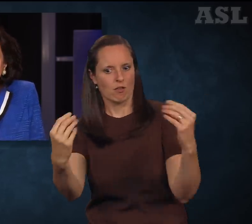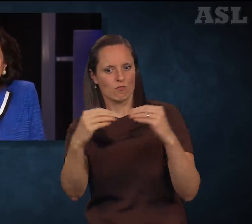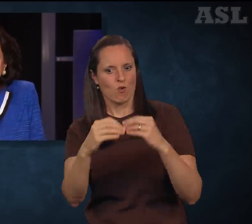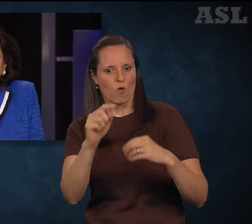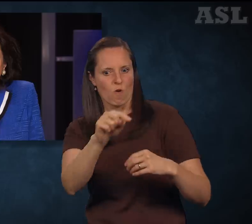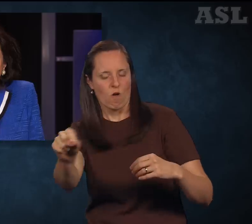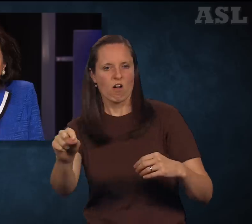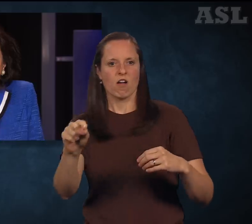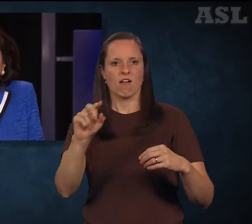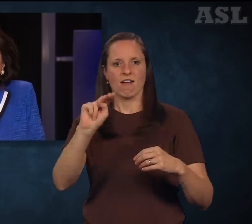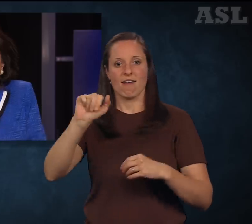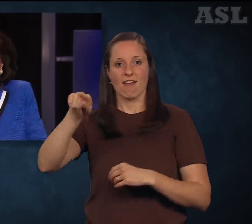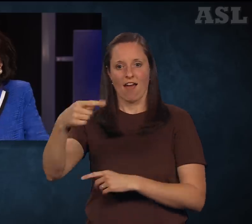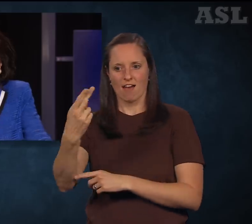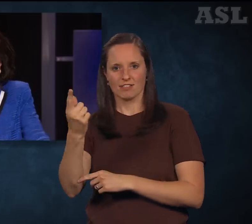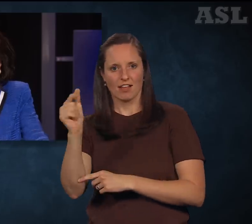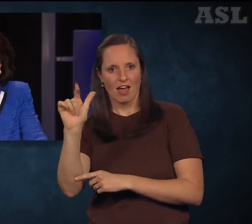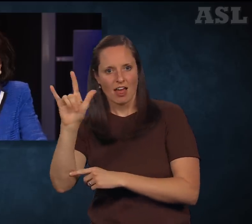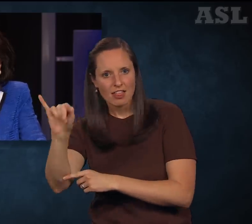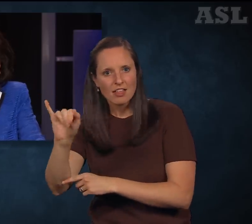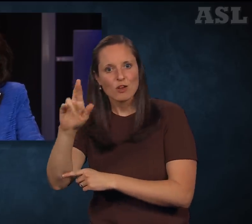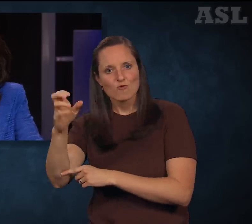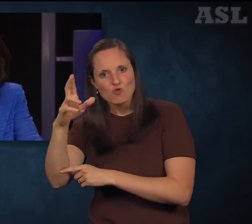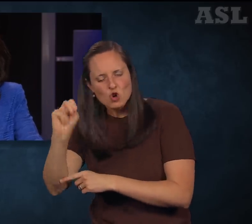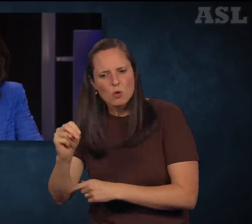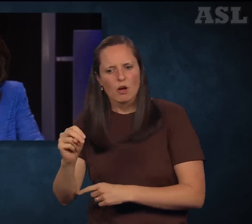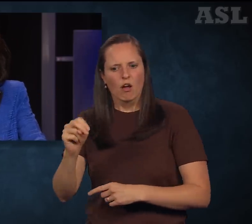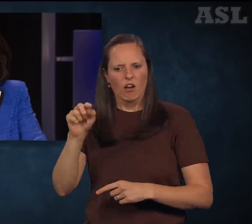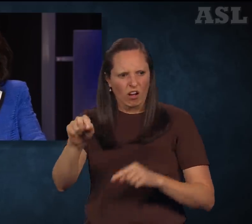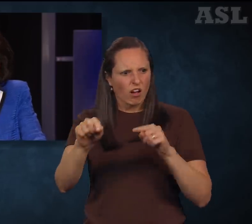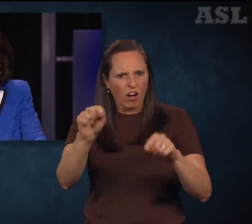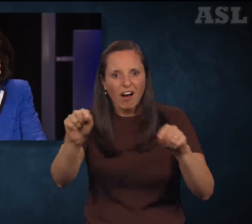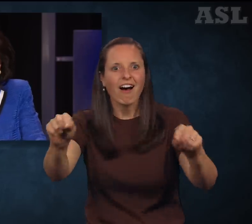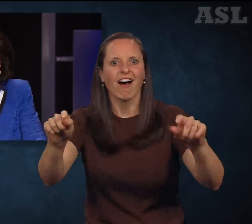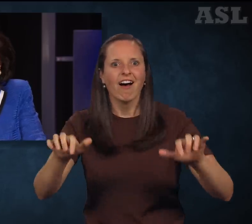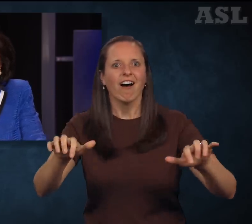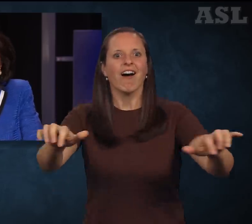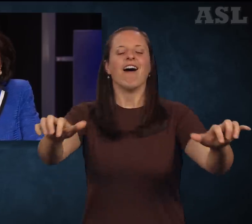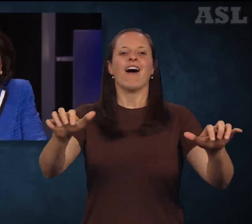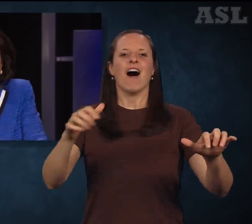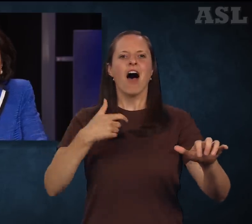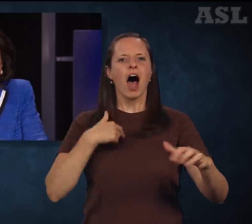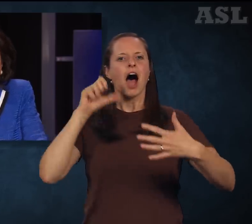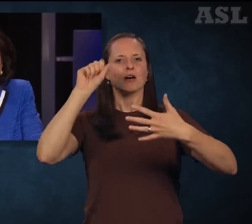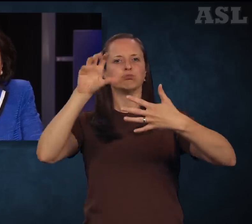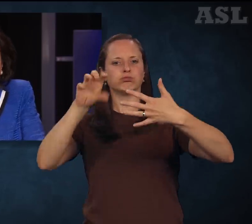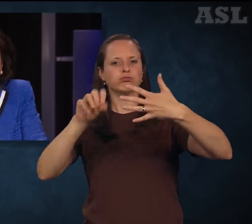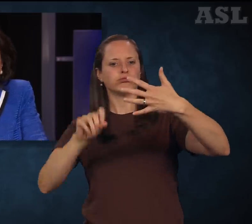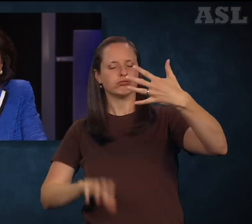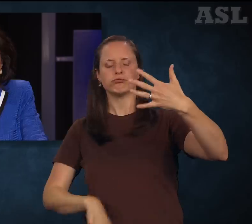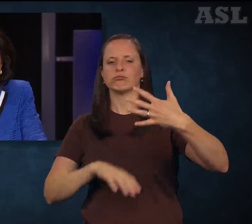MORE STOOD.